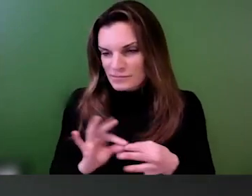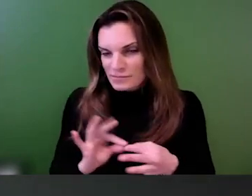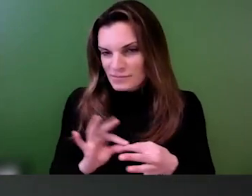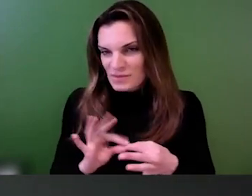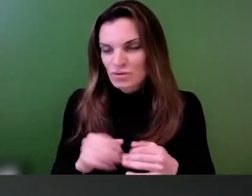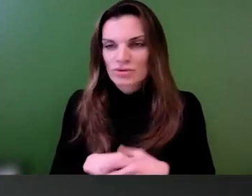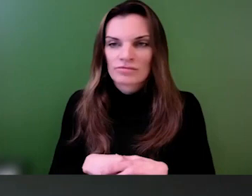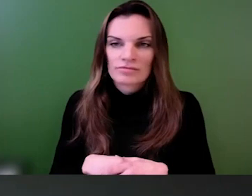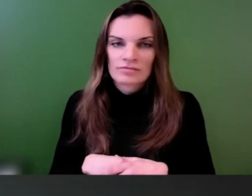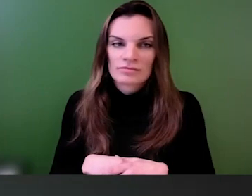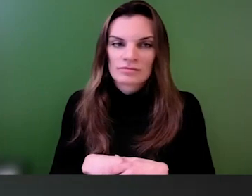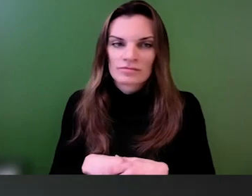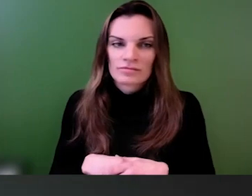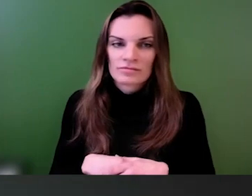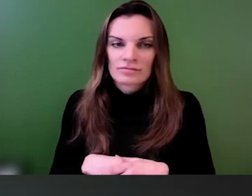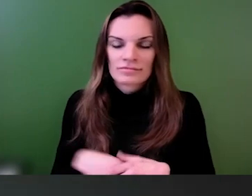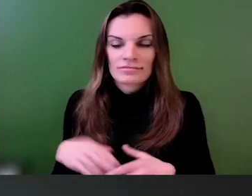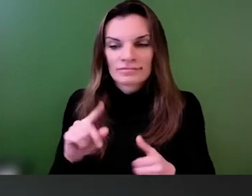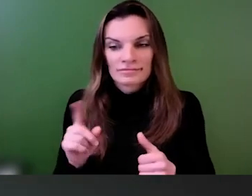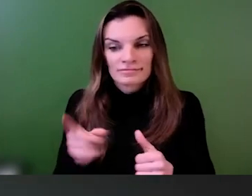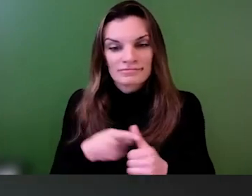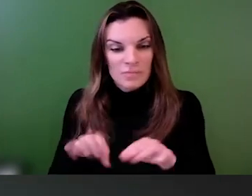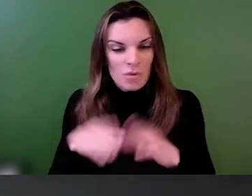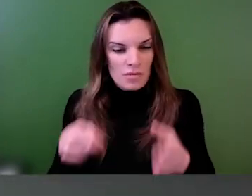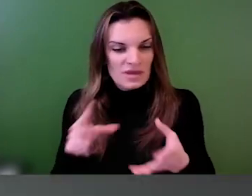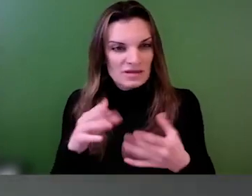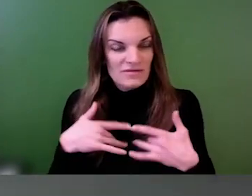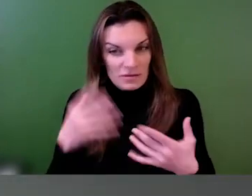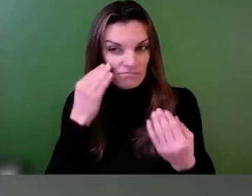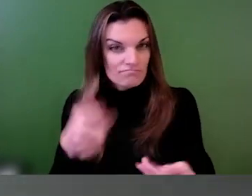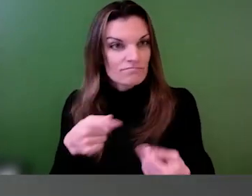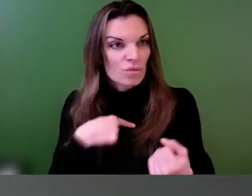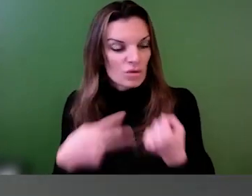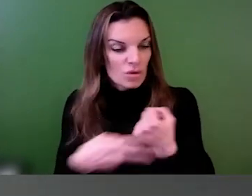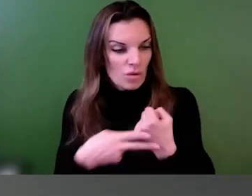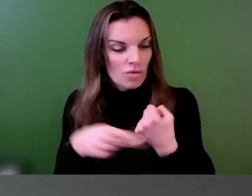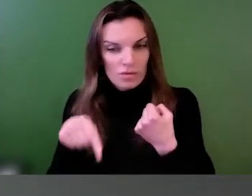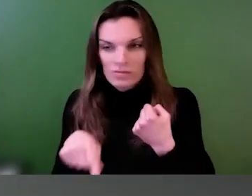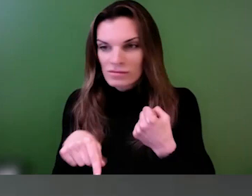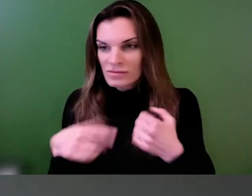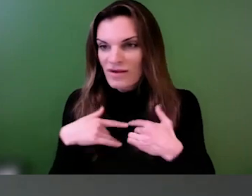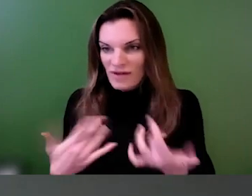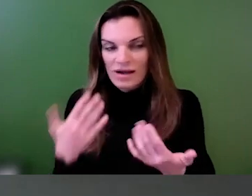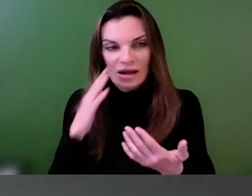And at the beginning of this event. This event is being recorded. So I know there has been a lot of really great